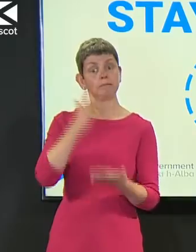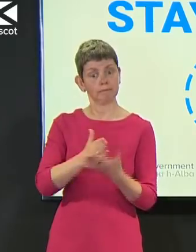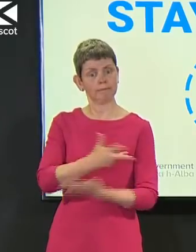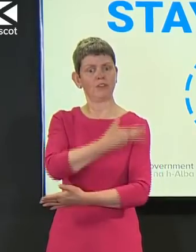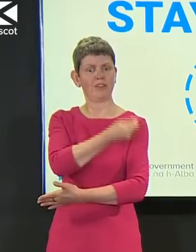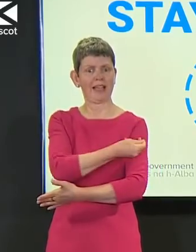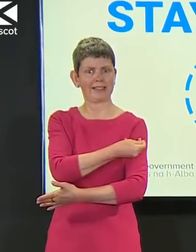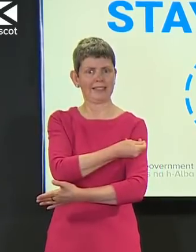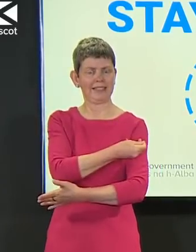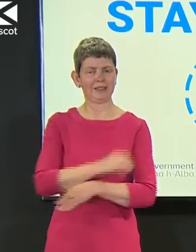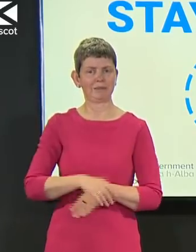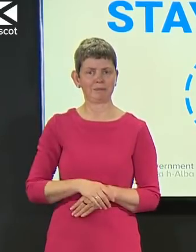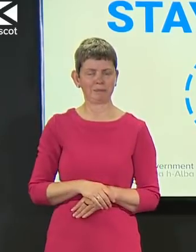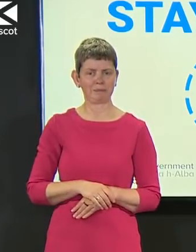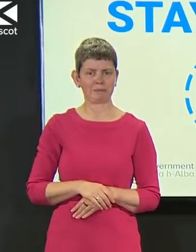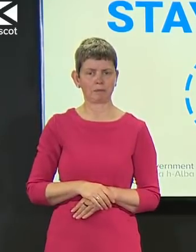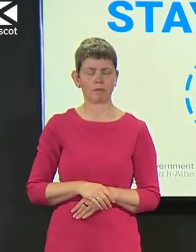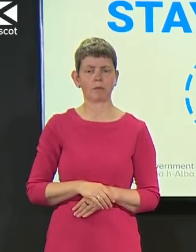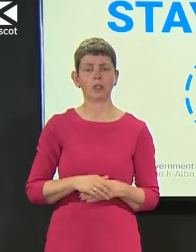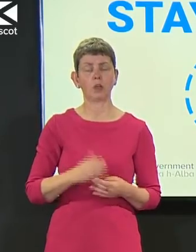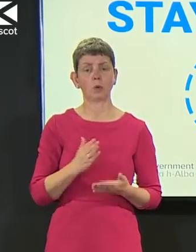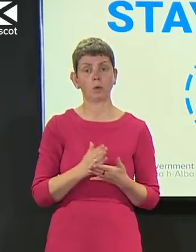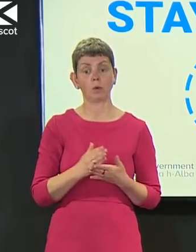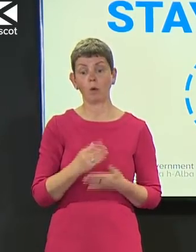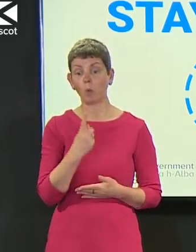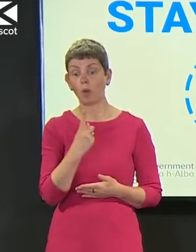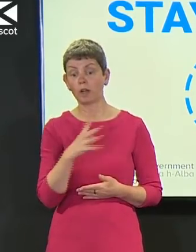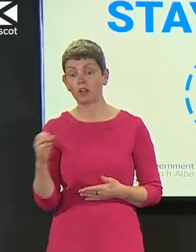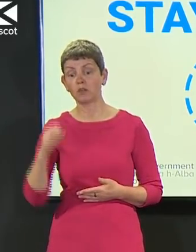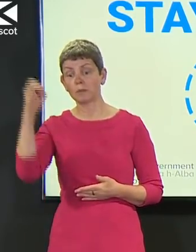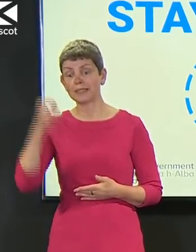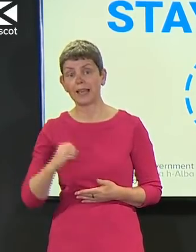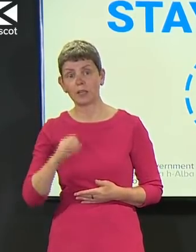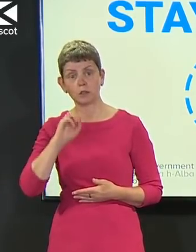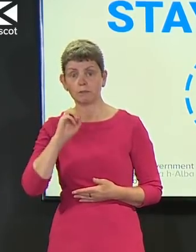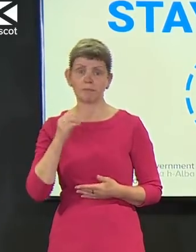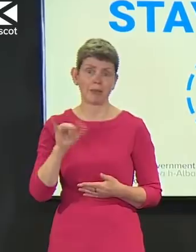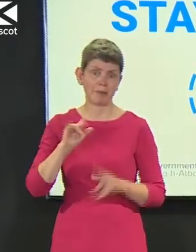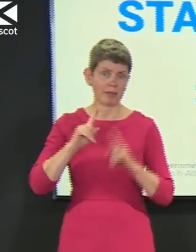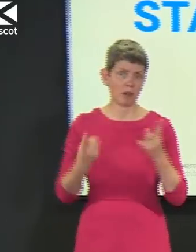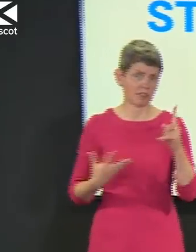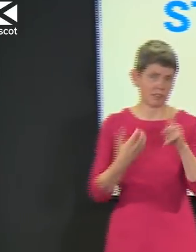a hundred percent in these cohorts but we want to get to as close to that as we can so my